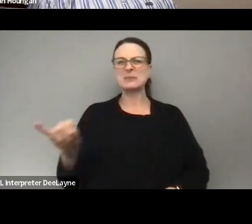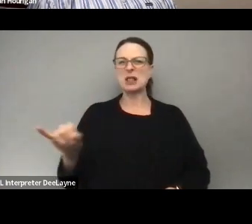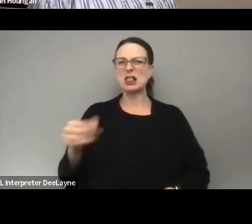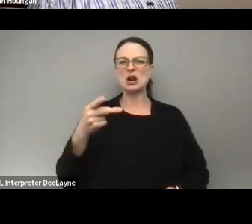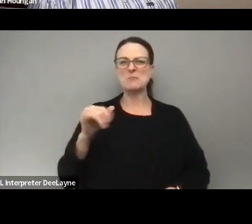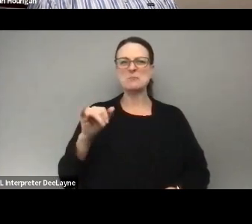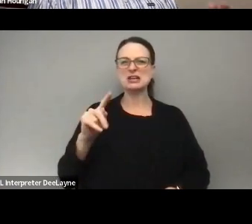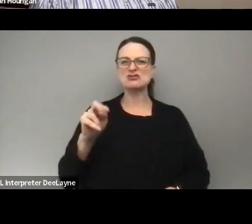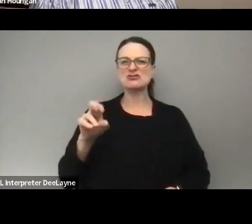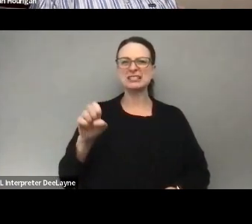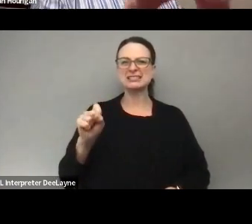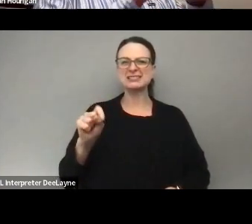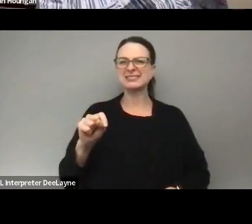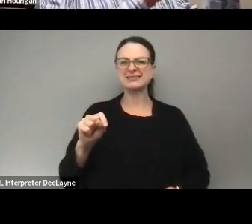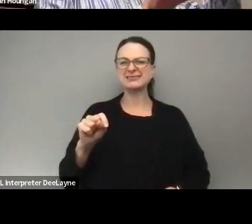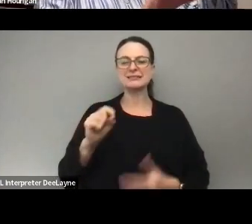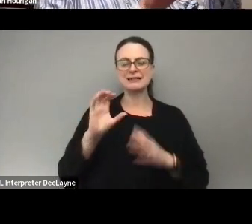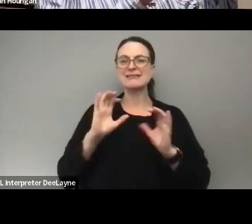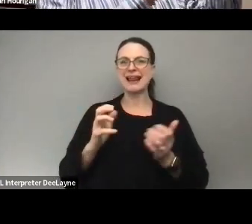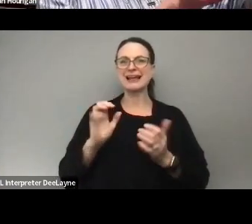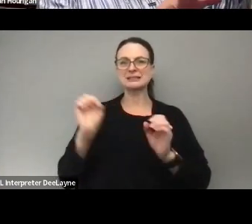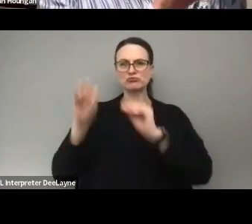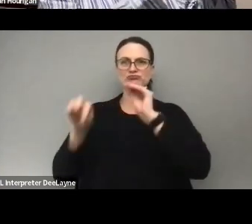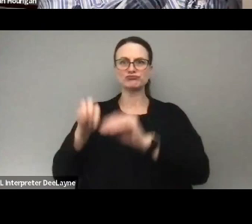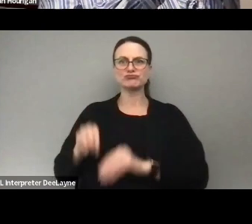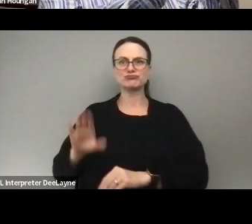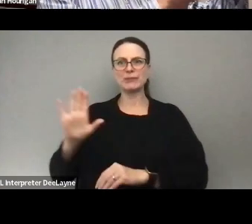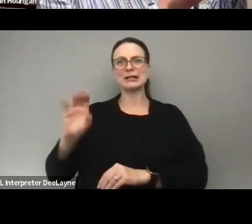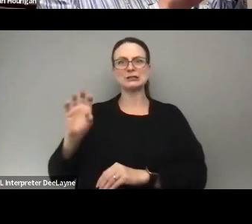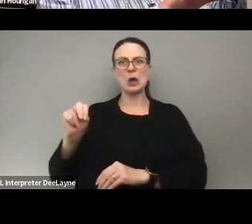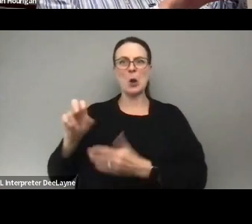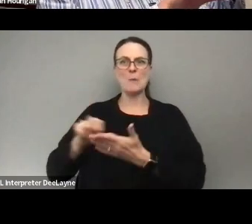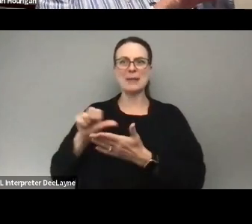where your class can put together its own page and its own board.